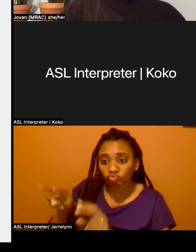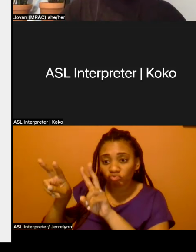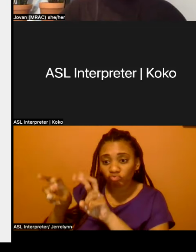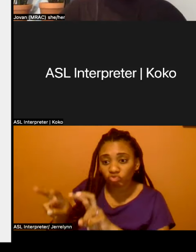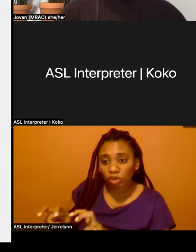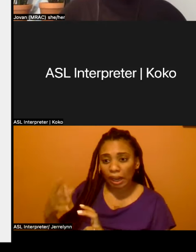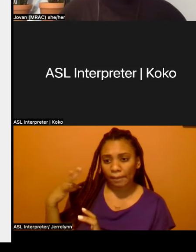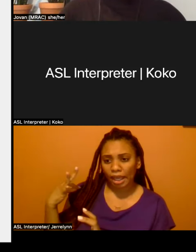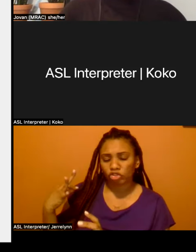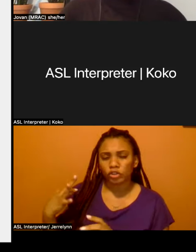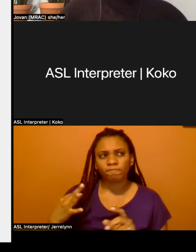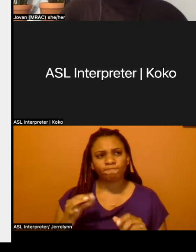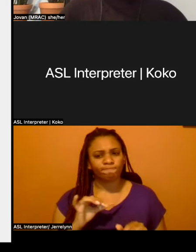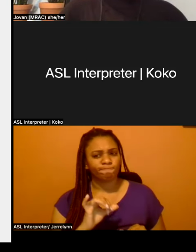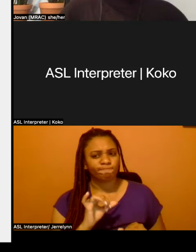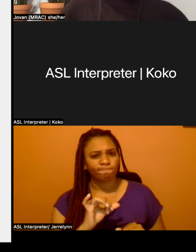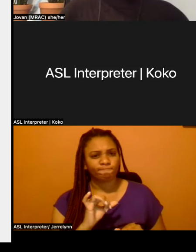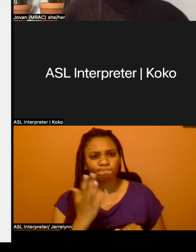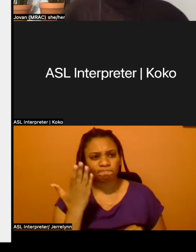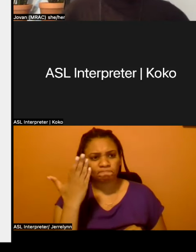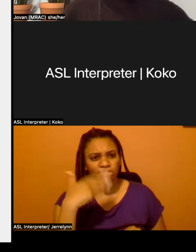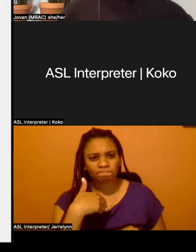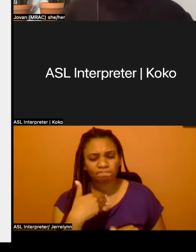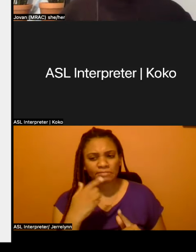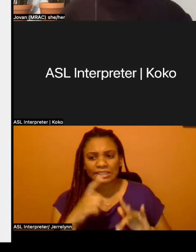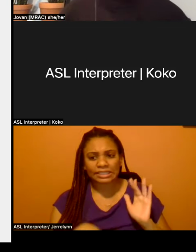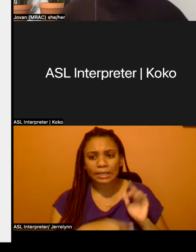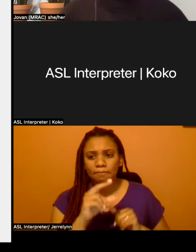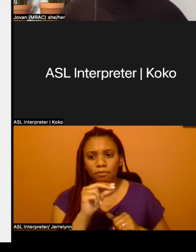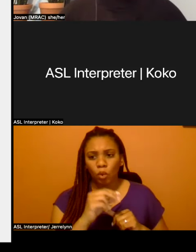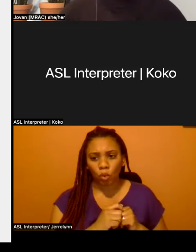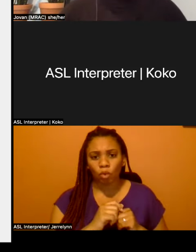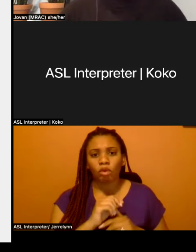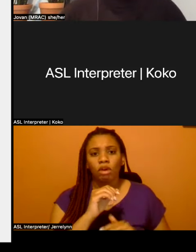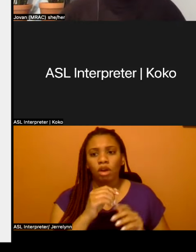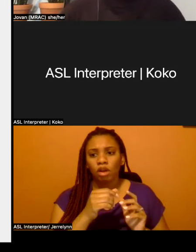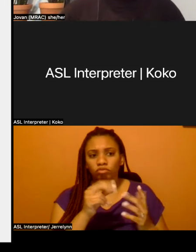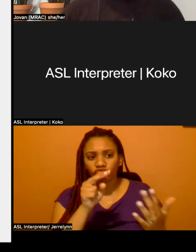All applications, all submissions will be reviewed for eligibility